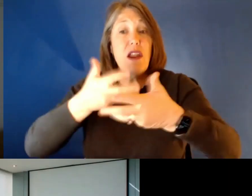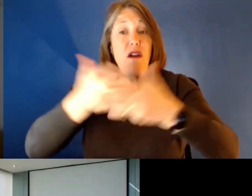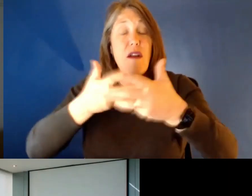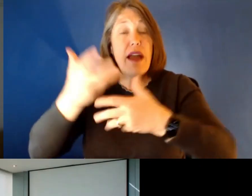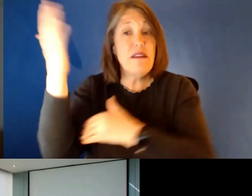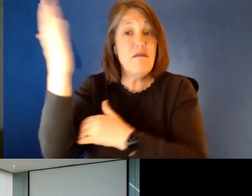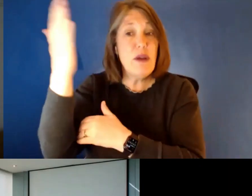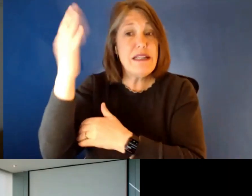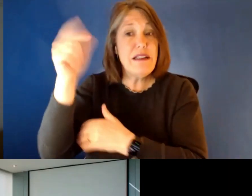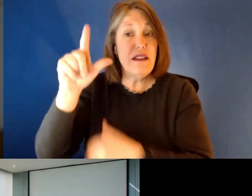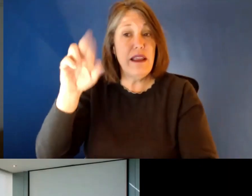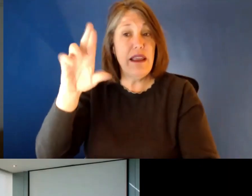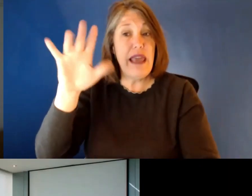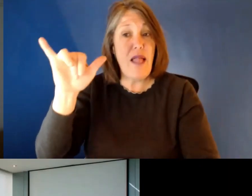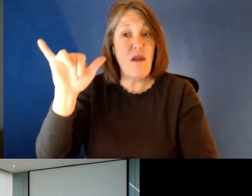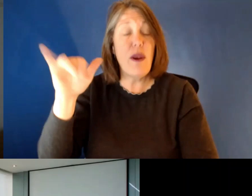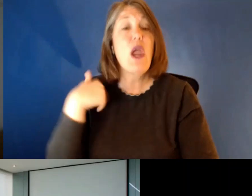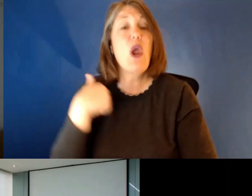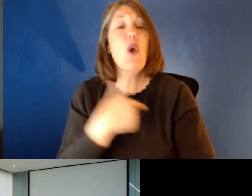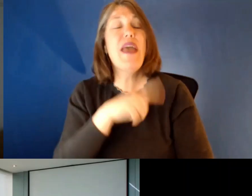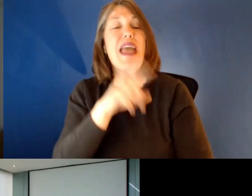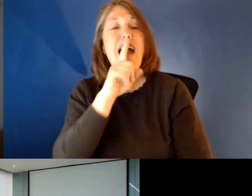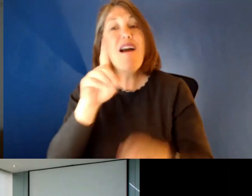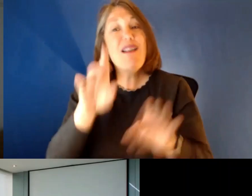presentation gallery. 06:16:06 We actually open the gallery for